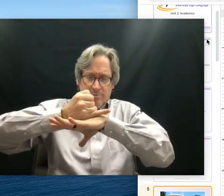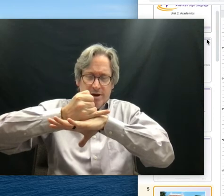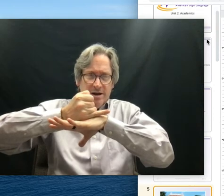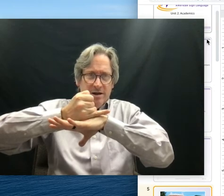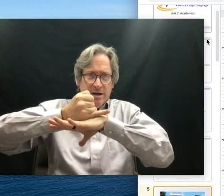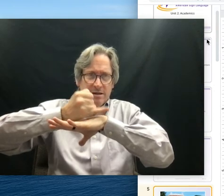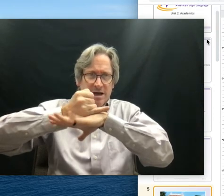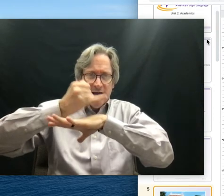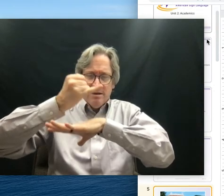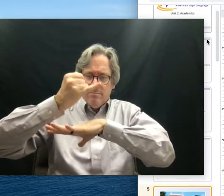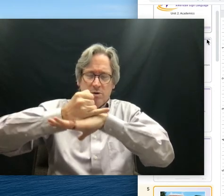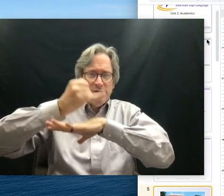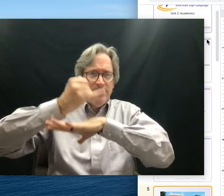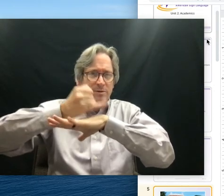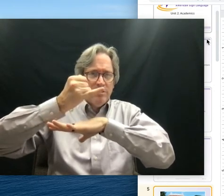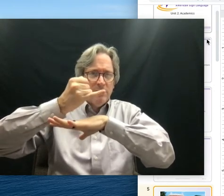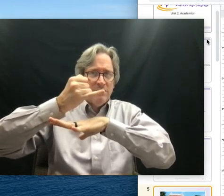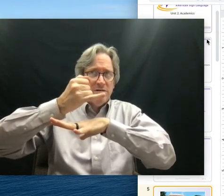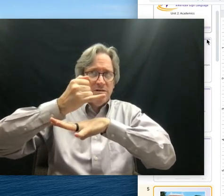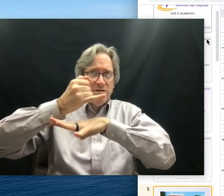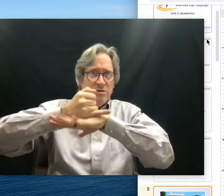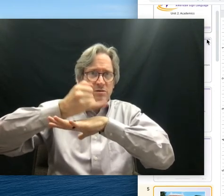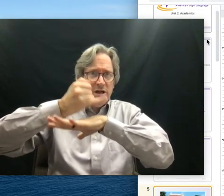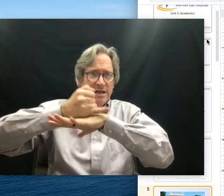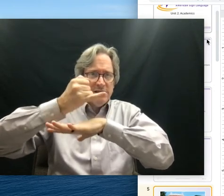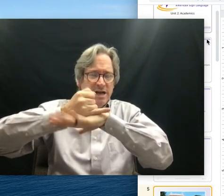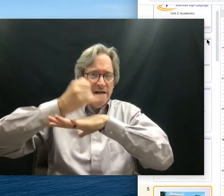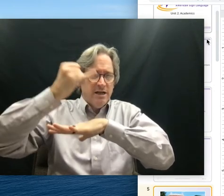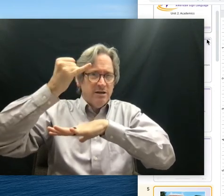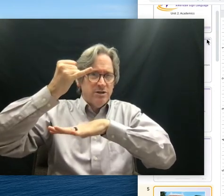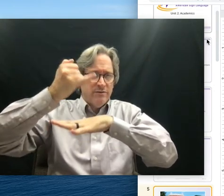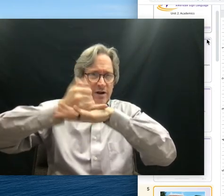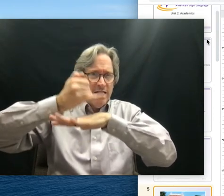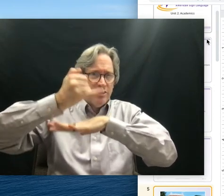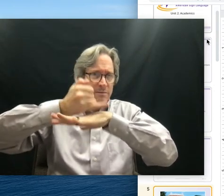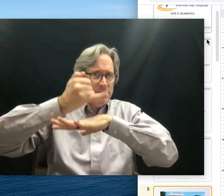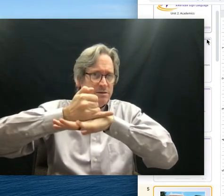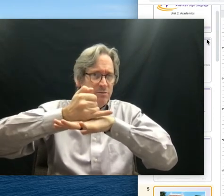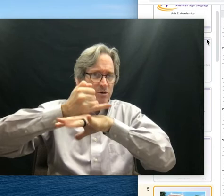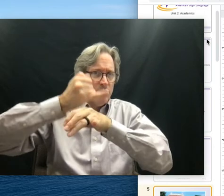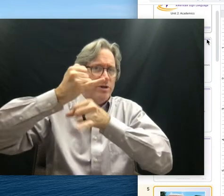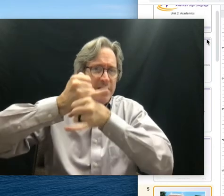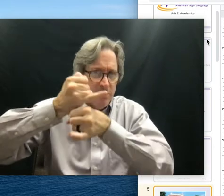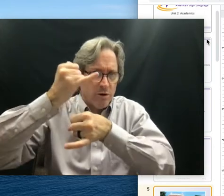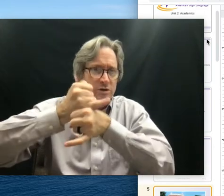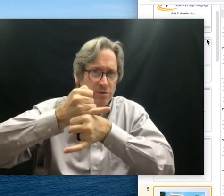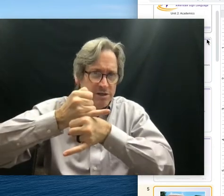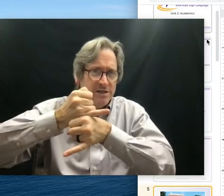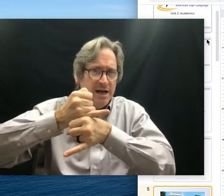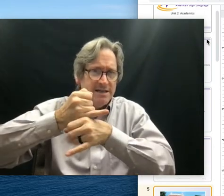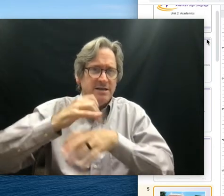but most people don't like signing two different handshakes we tend to work towards identical